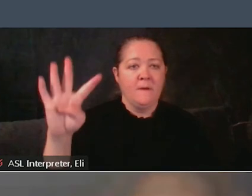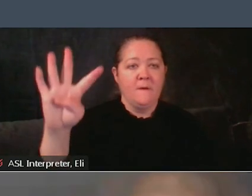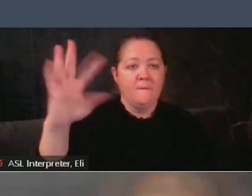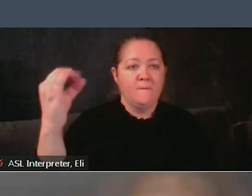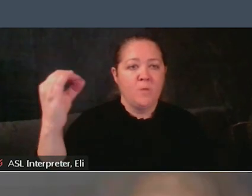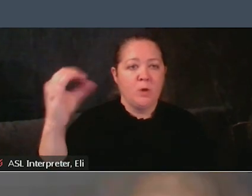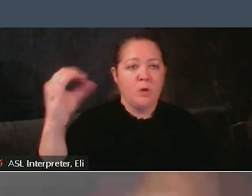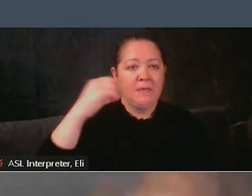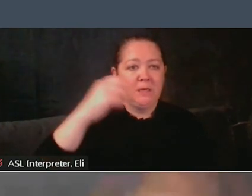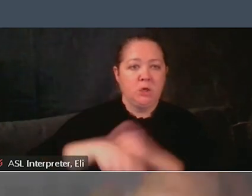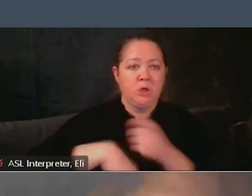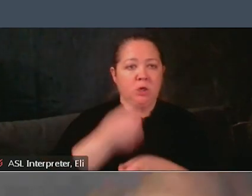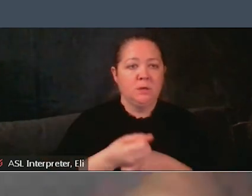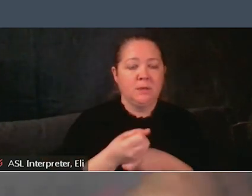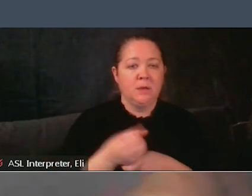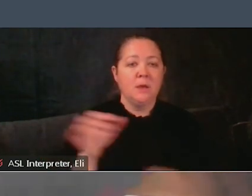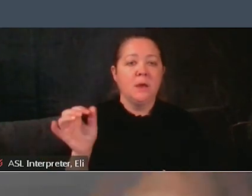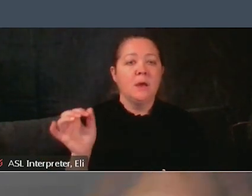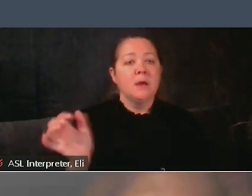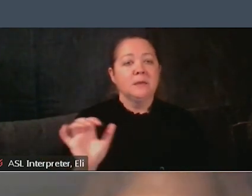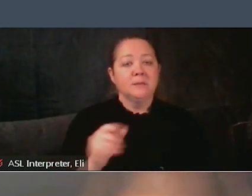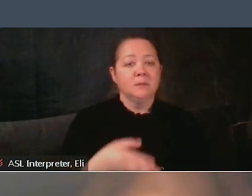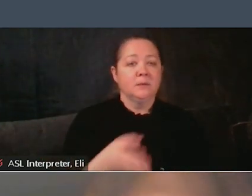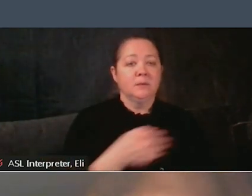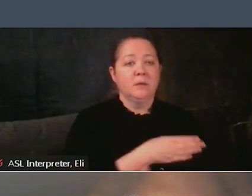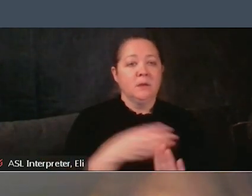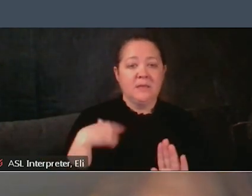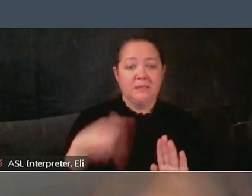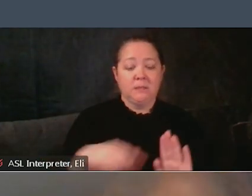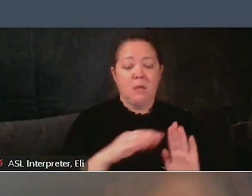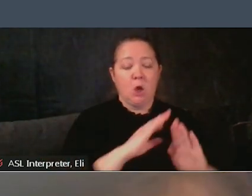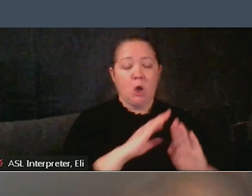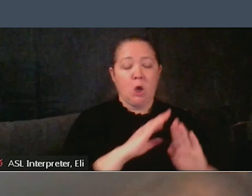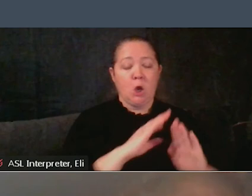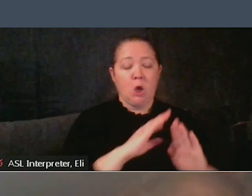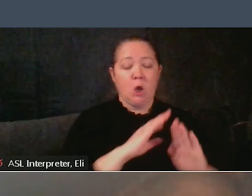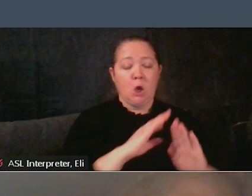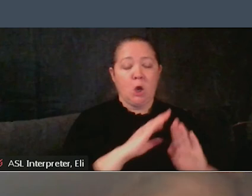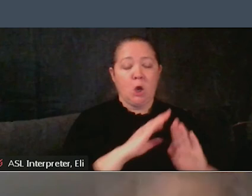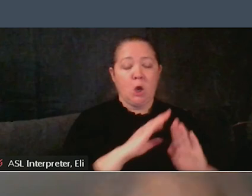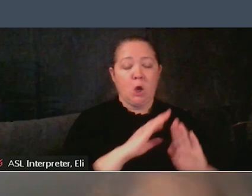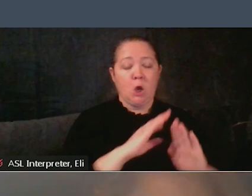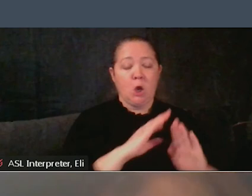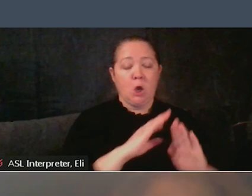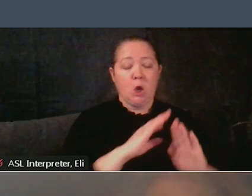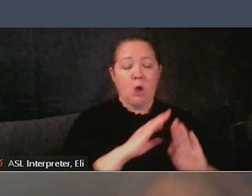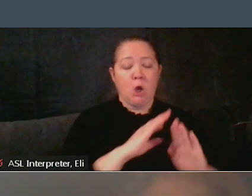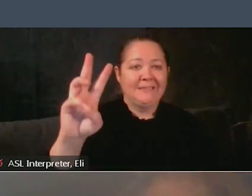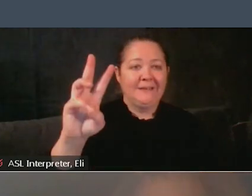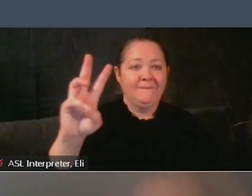the Wellborn and the role of EJ community has been here since 1955. And we have parent just through our tax. Okay.